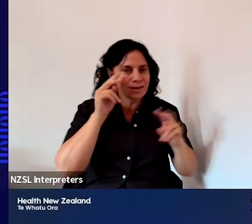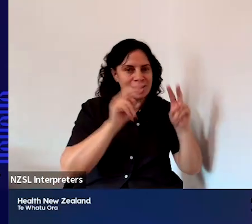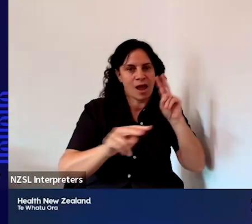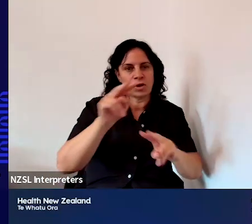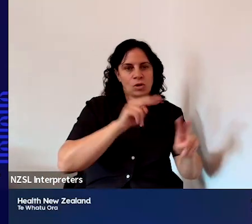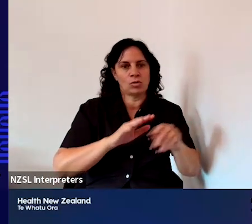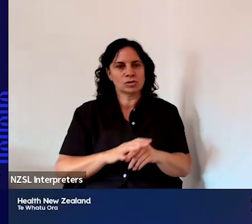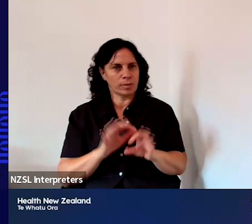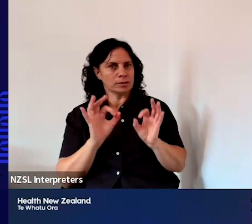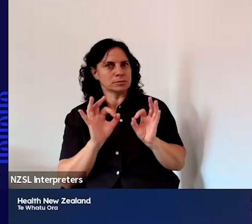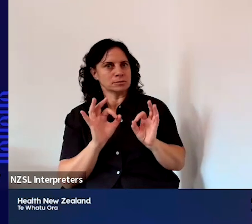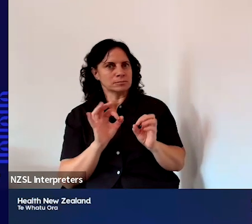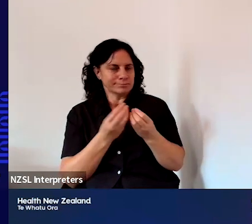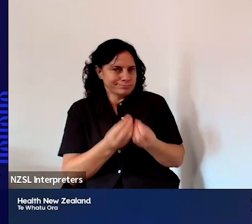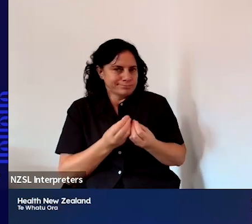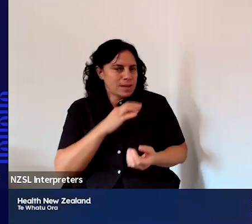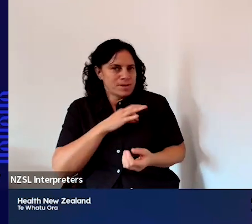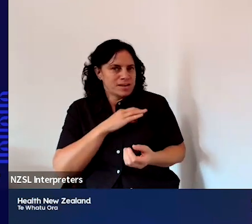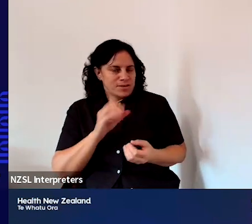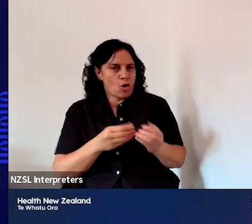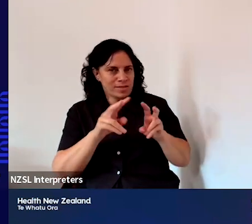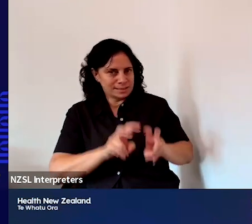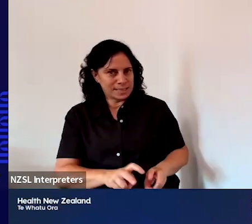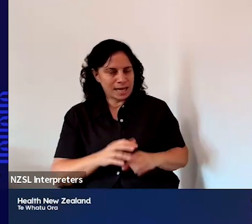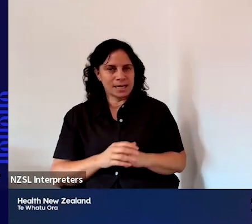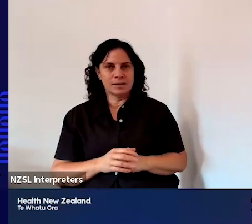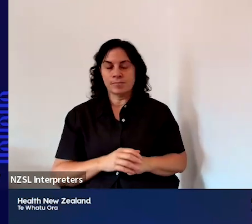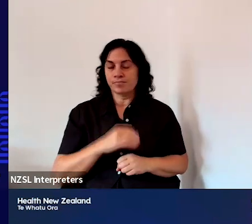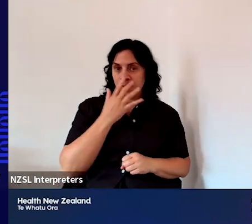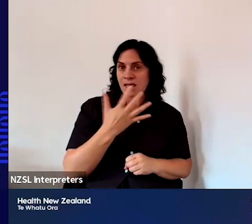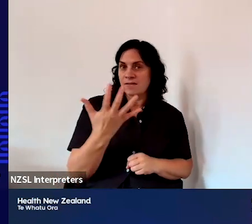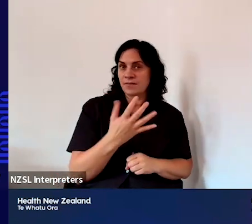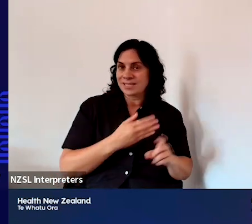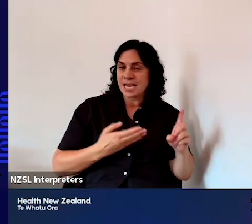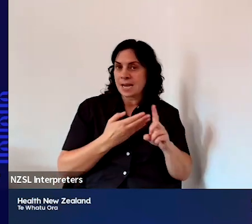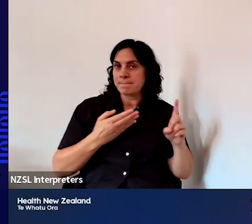I think that this kind of goes back to my original point about how 15 being a peak age for mental distress and,